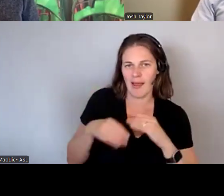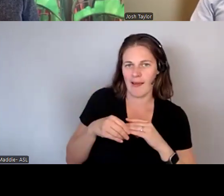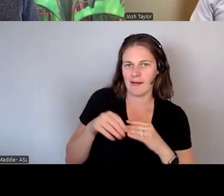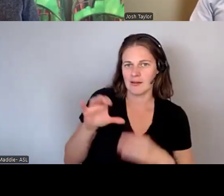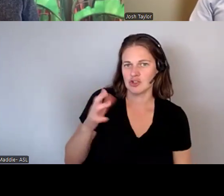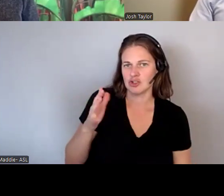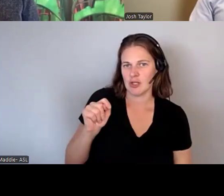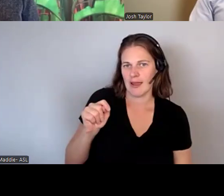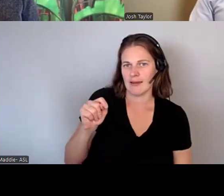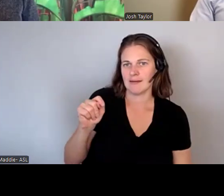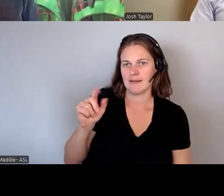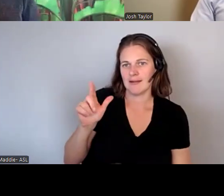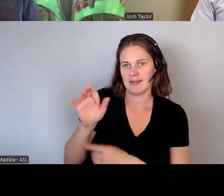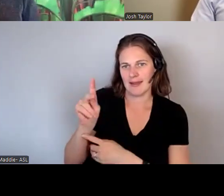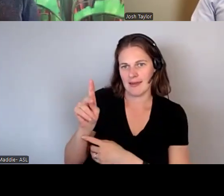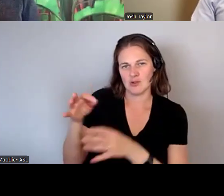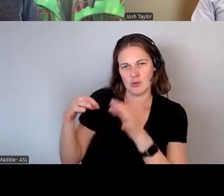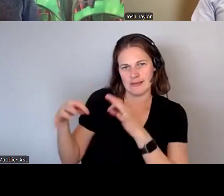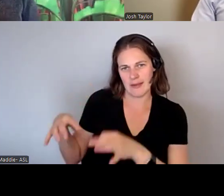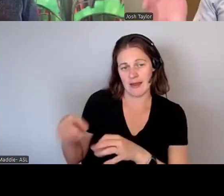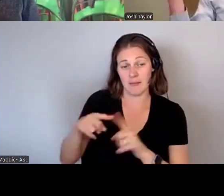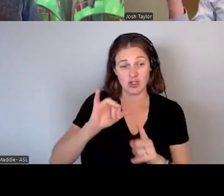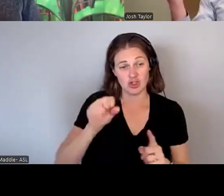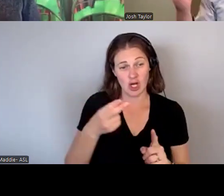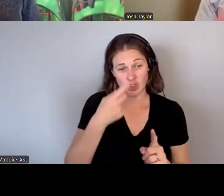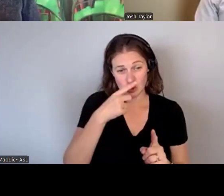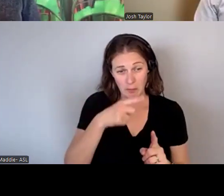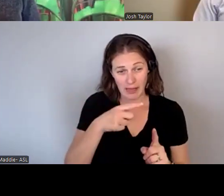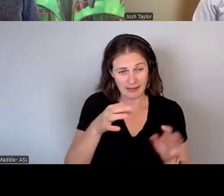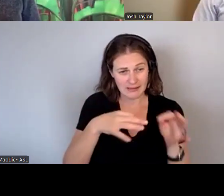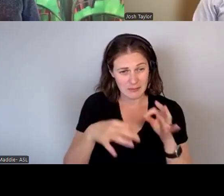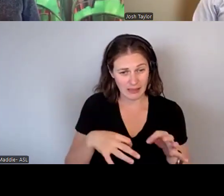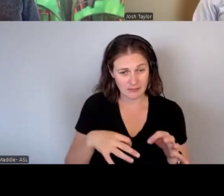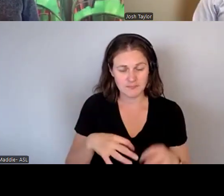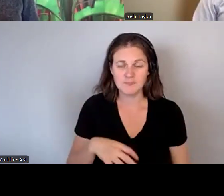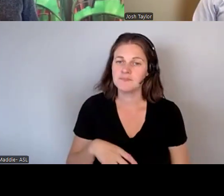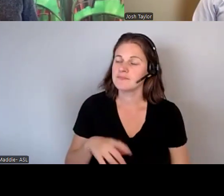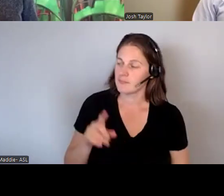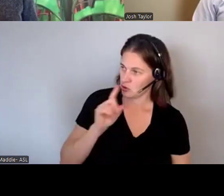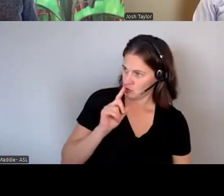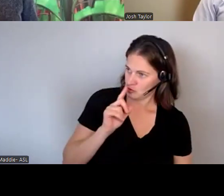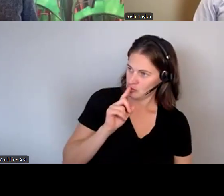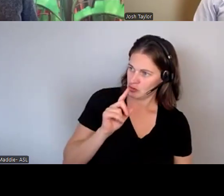while I put the link in there. You want to- Yeah. Explain your answer? I mean, essentially those provider agencies